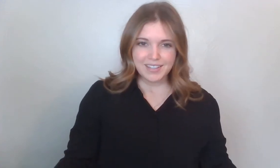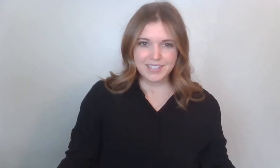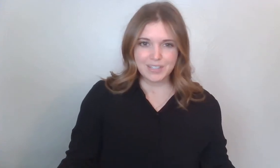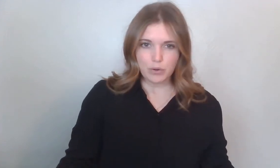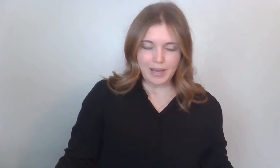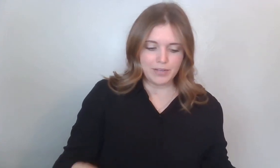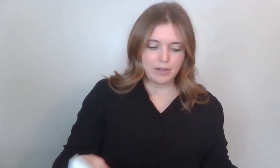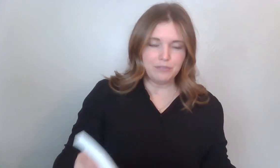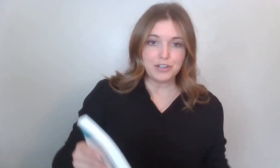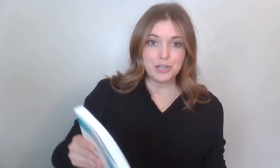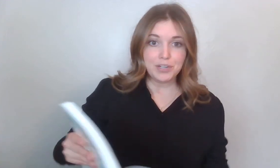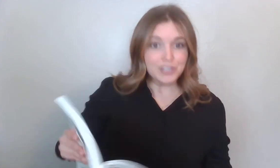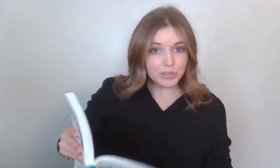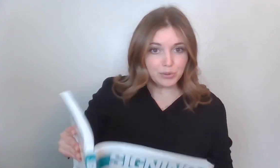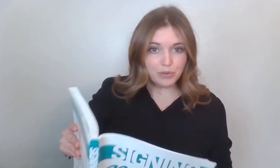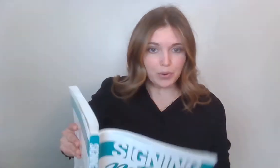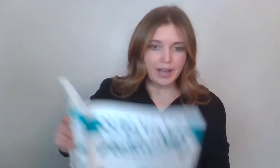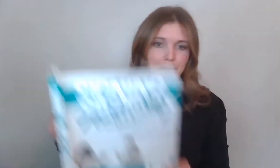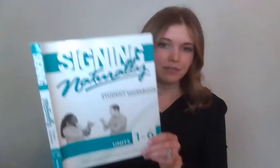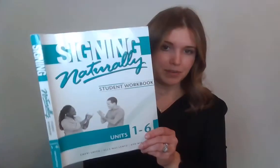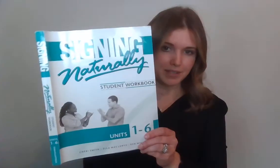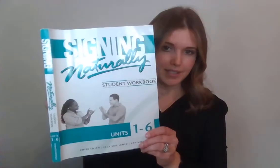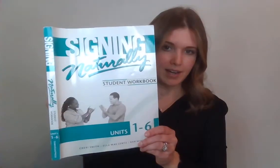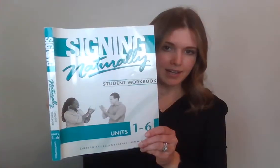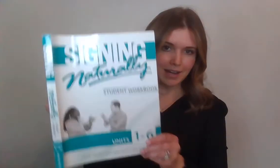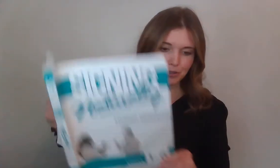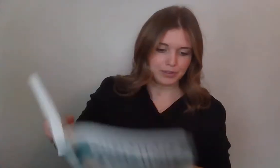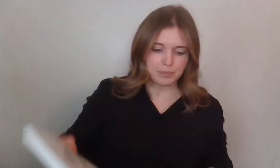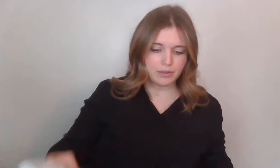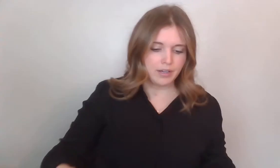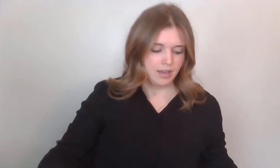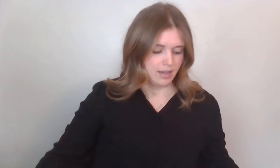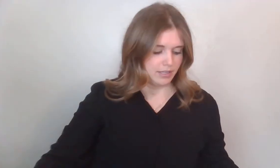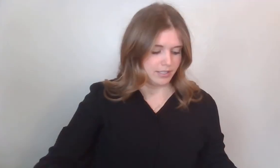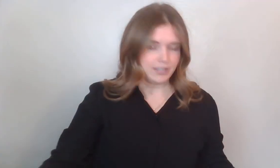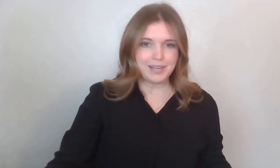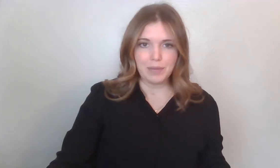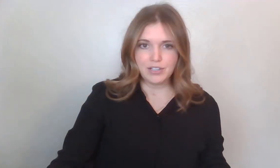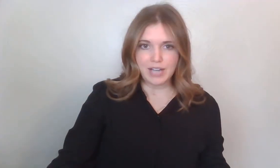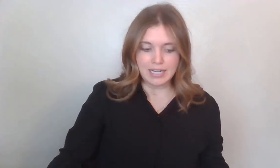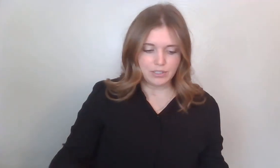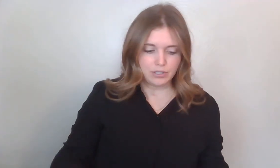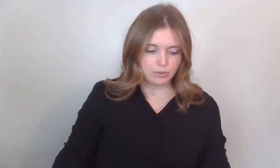This is the vocab video for Unit 2 vocab from the Signing Naturally book. It starts on page 92.